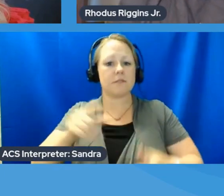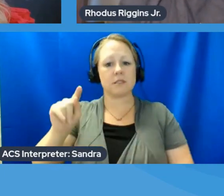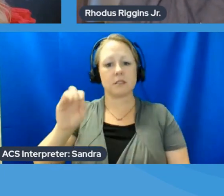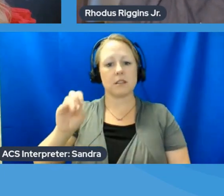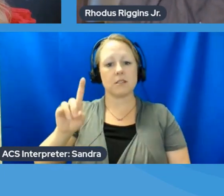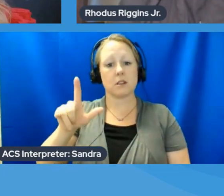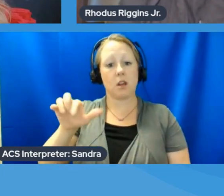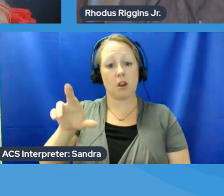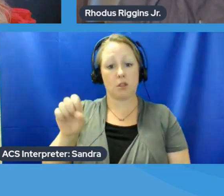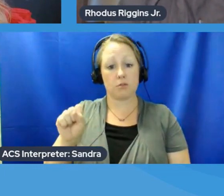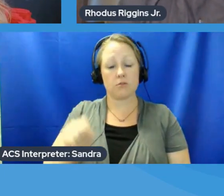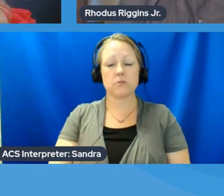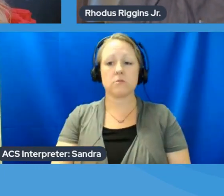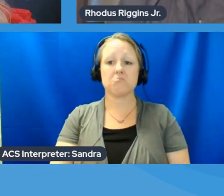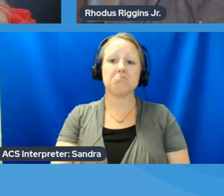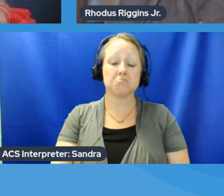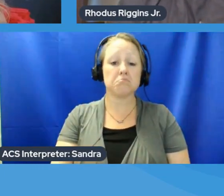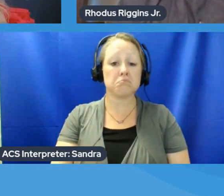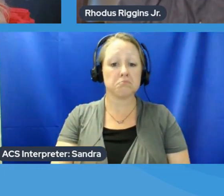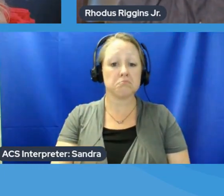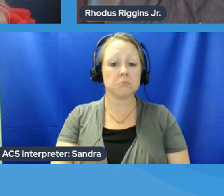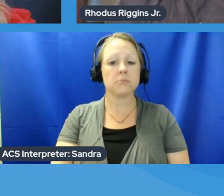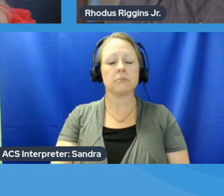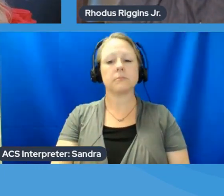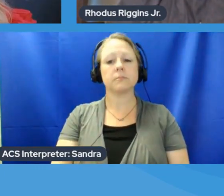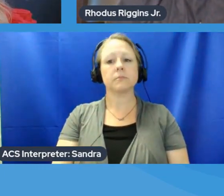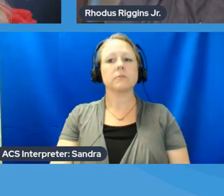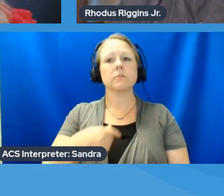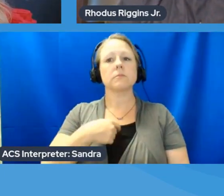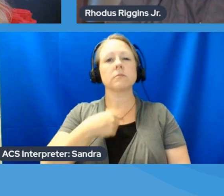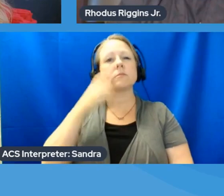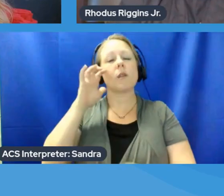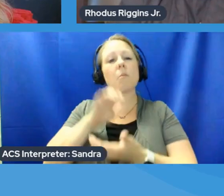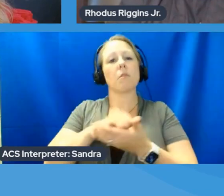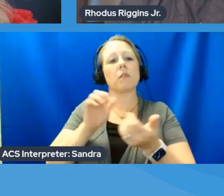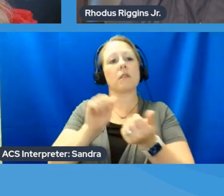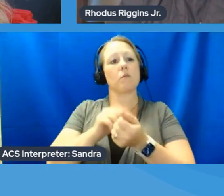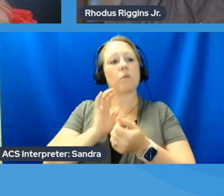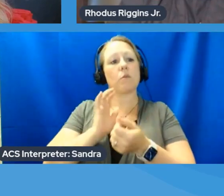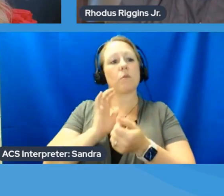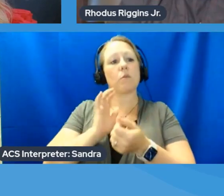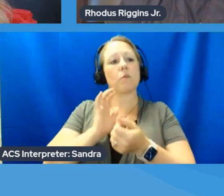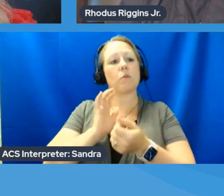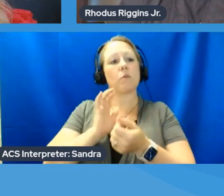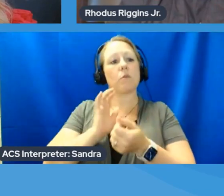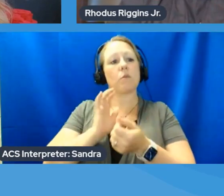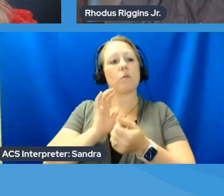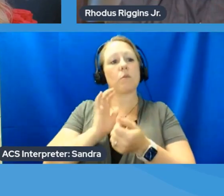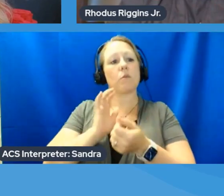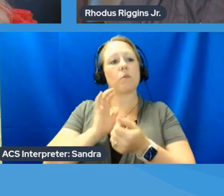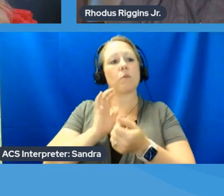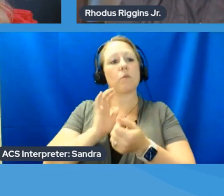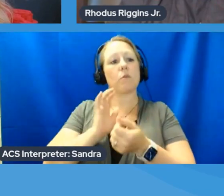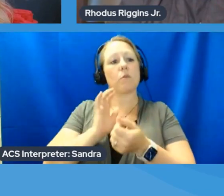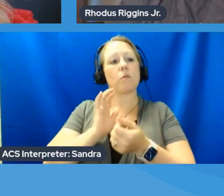So I think, you know, with our learning trajectories development, I think, you know,